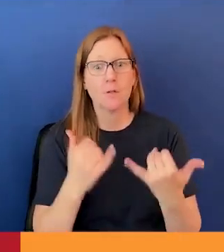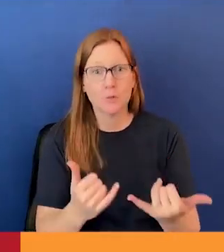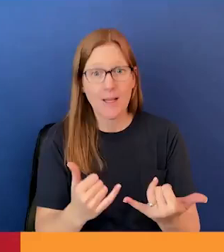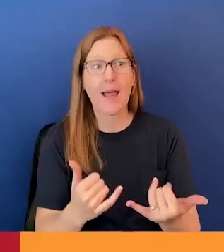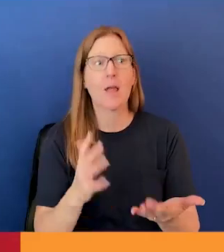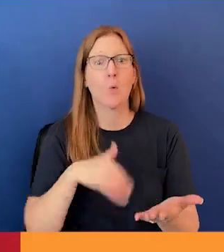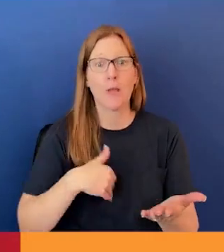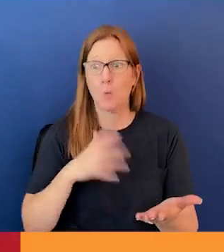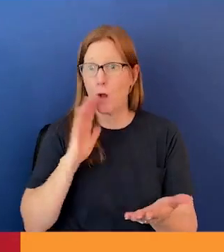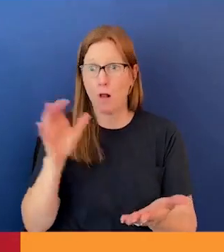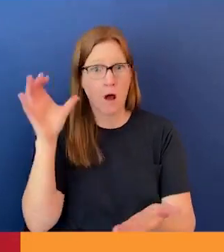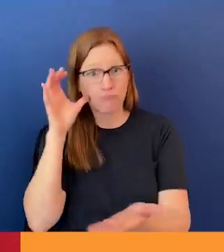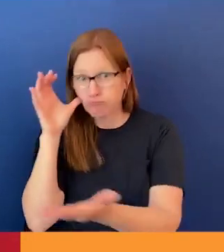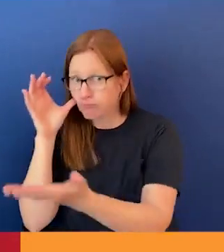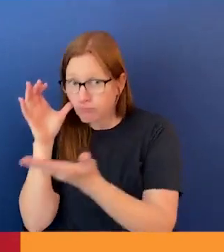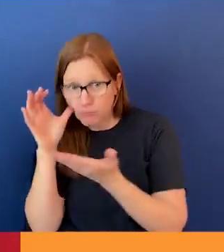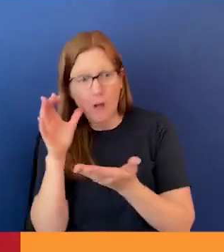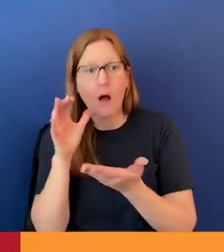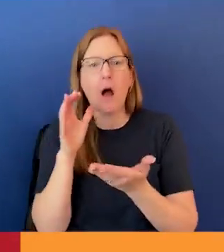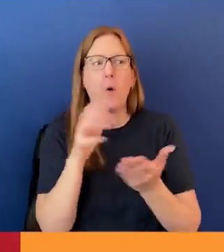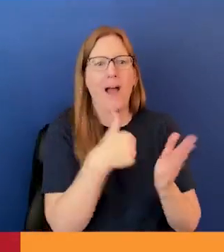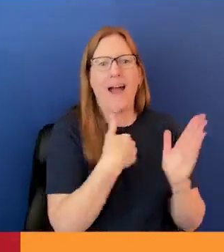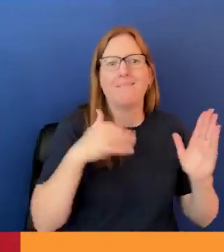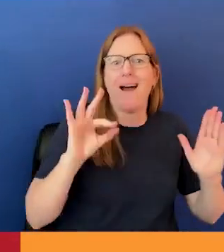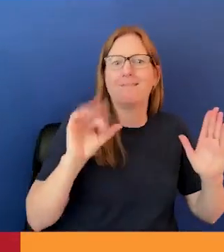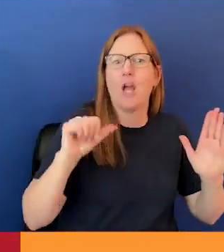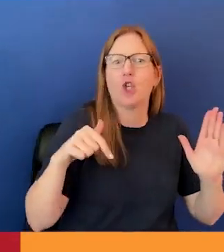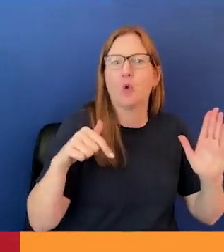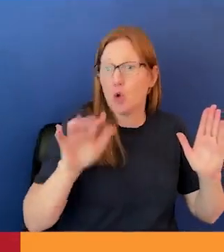our frequently asked questions and have, you know, ongoing, communication